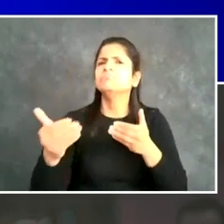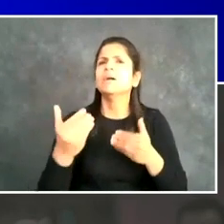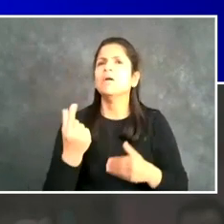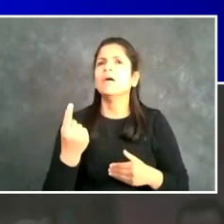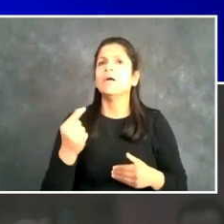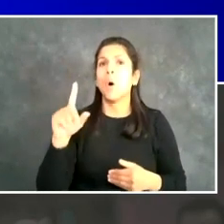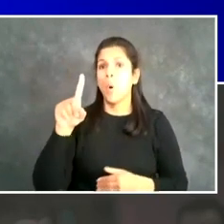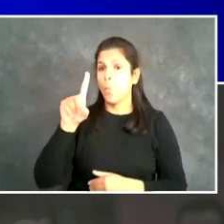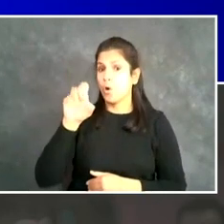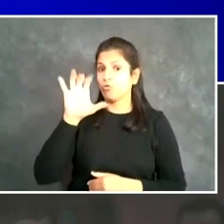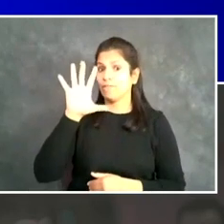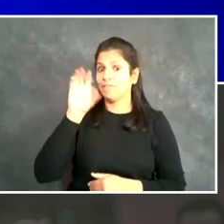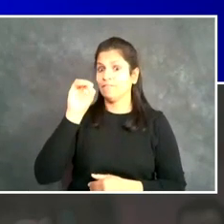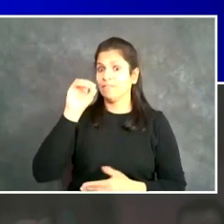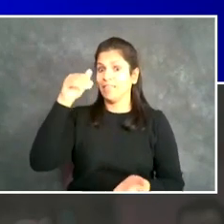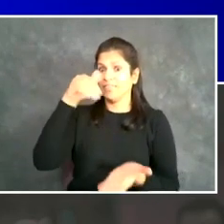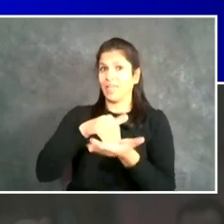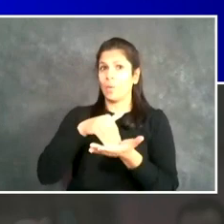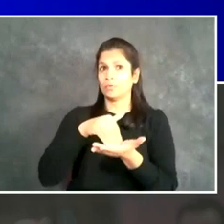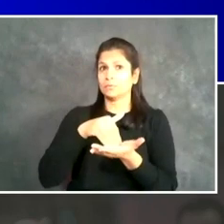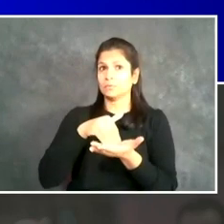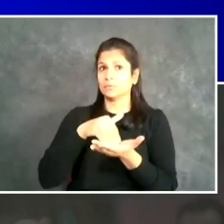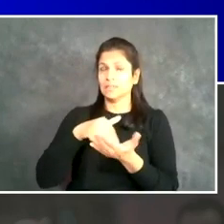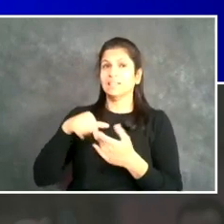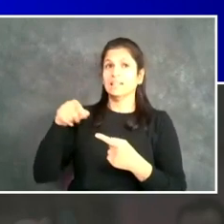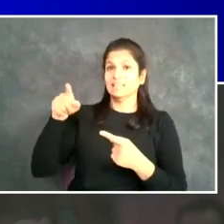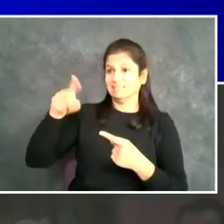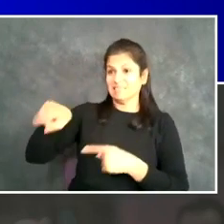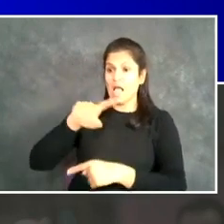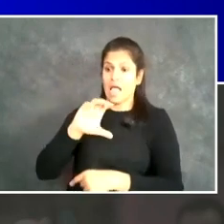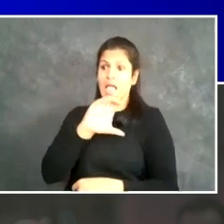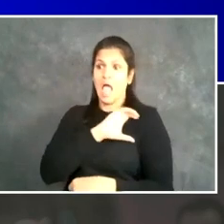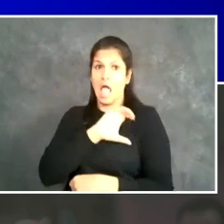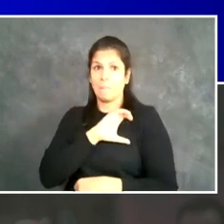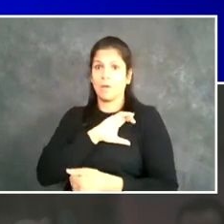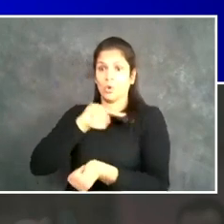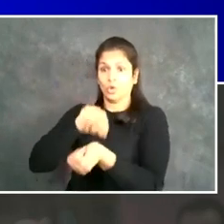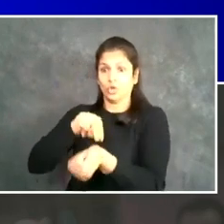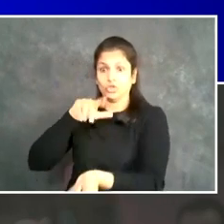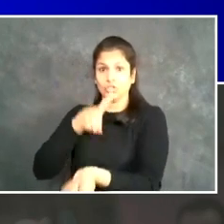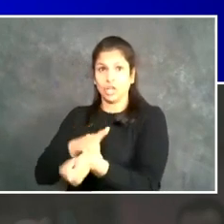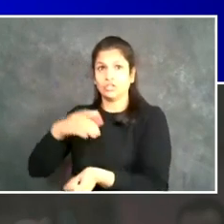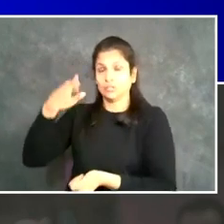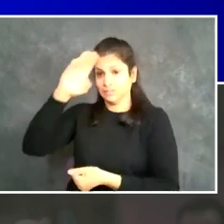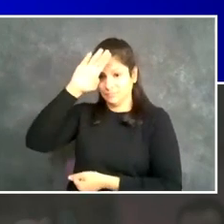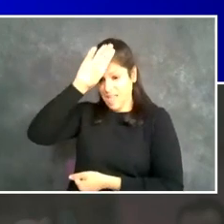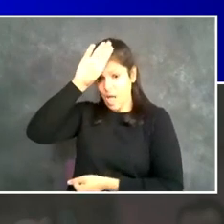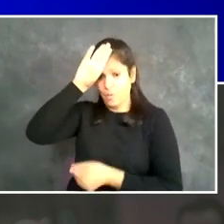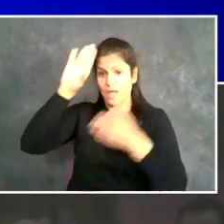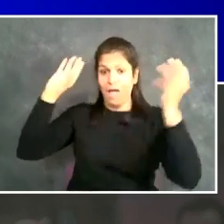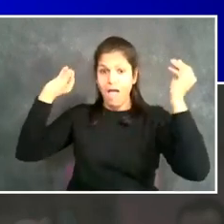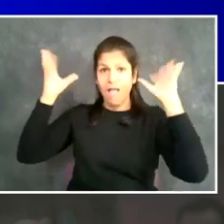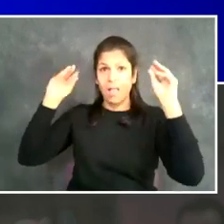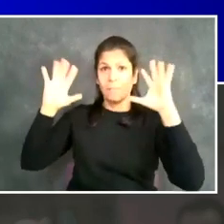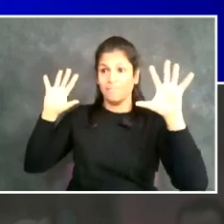PLAN TO REACH 150,000 OF OUR HEROS AND GIVE THEM THIS ANTIBODY TESTING.